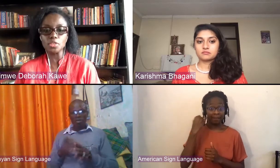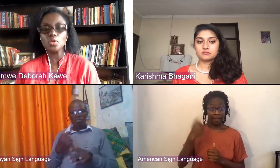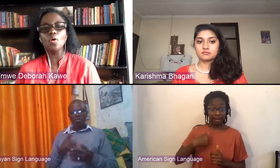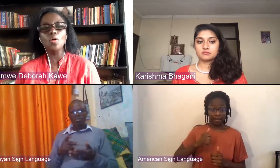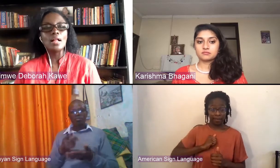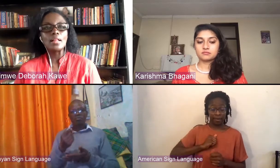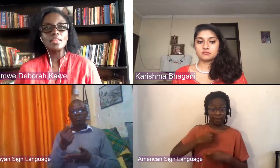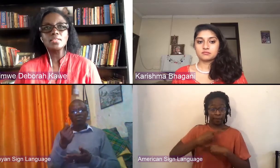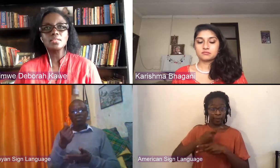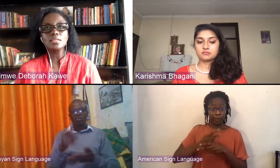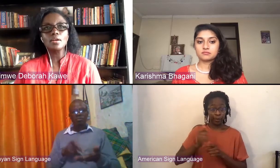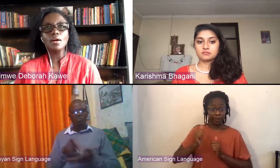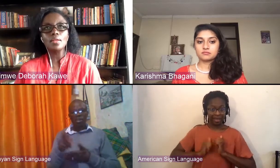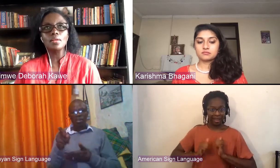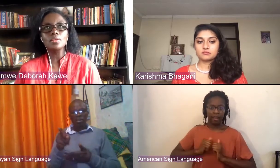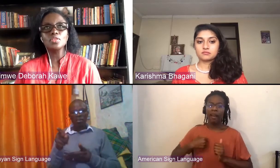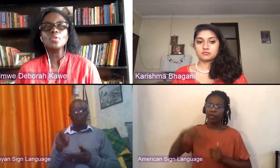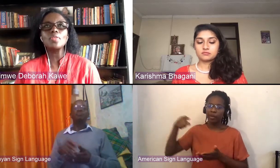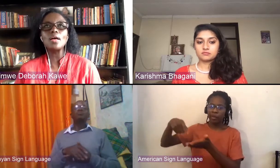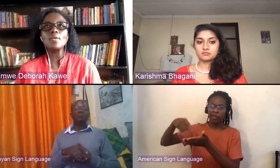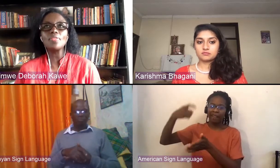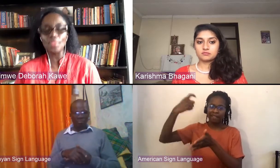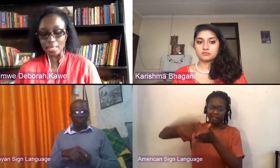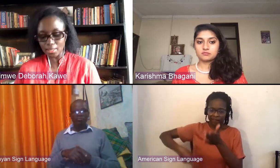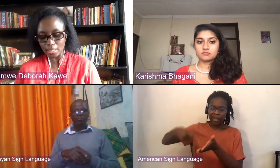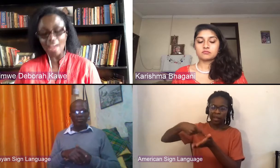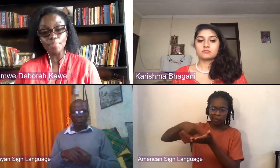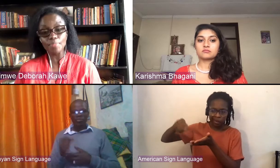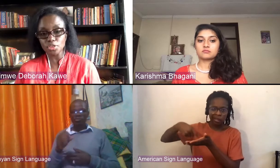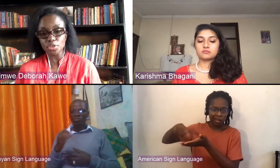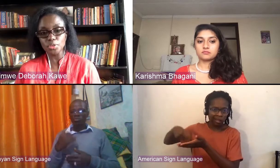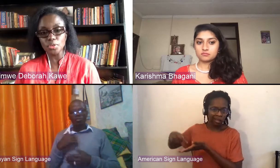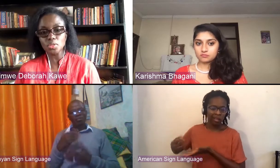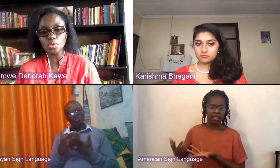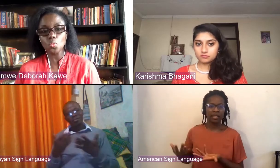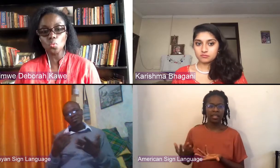So there are things that have been introduced